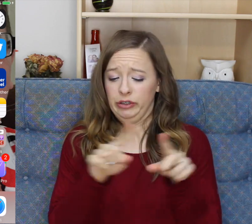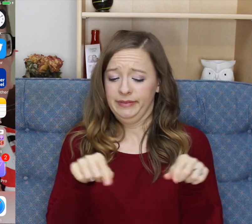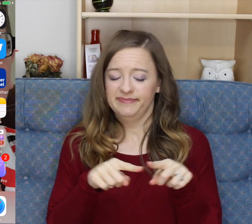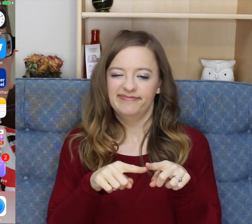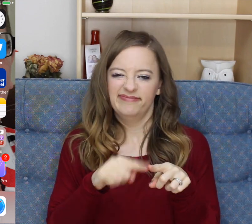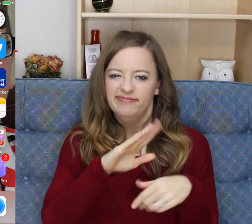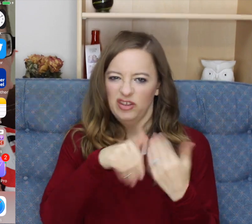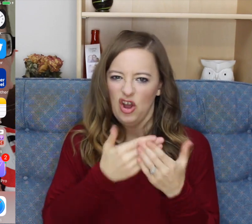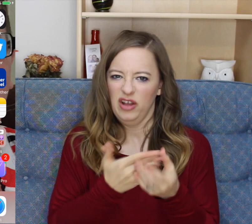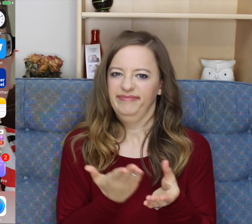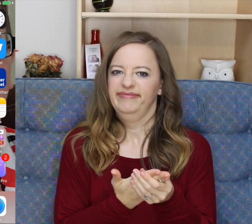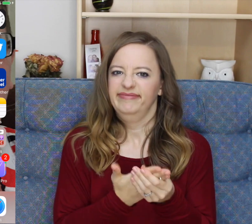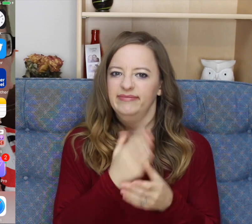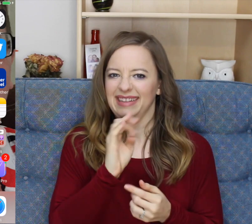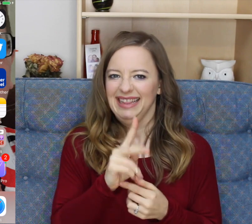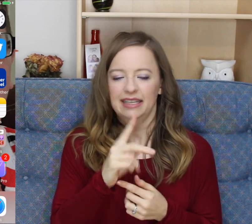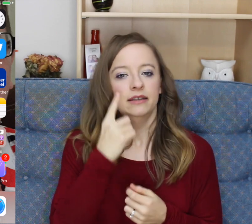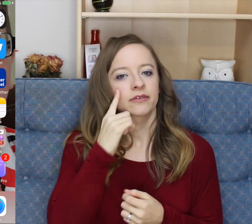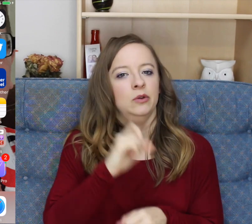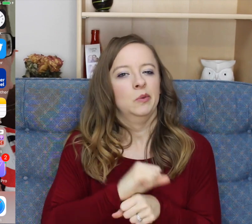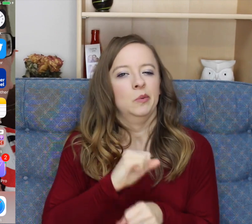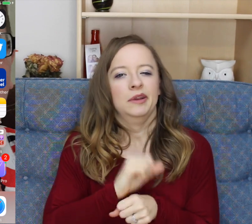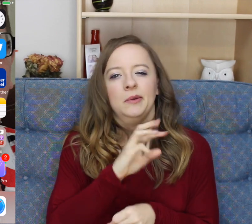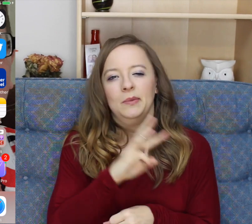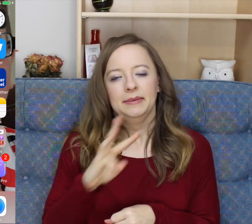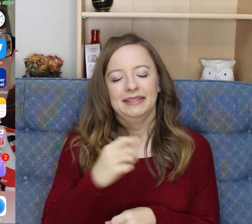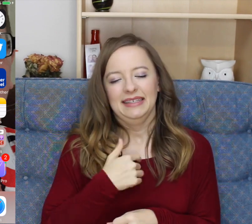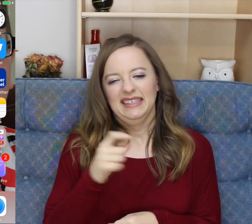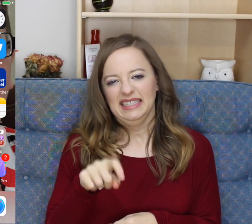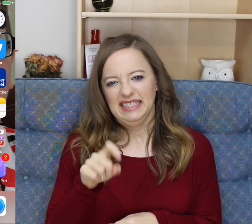all of my bookmarked links to the work websites that